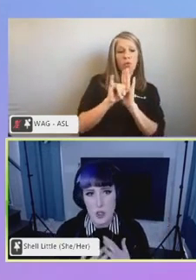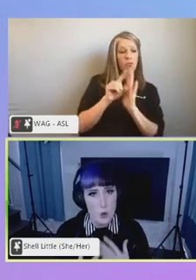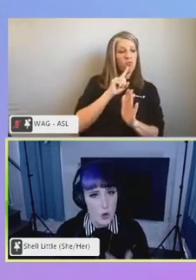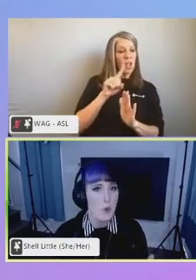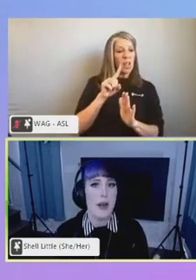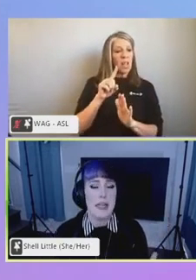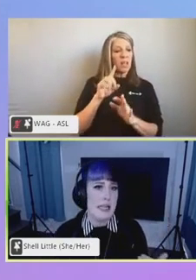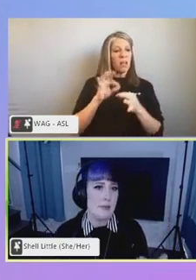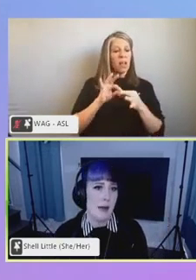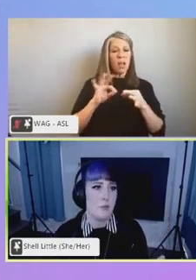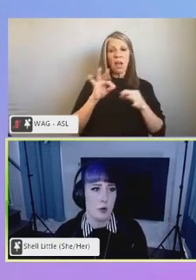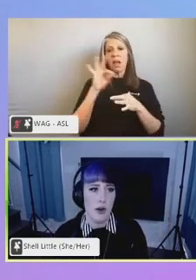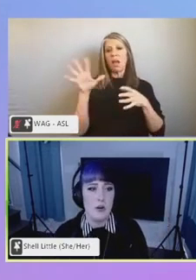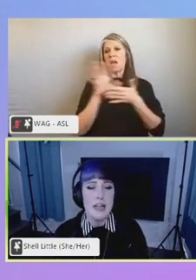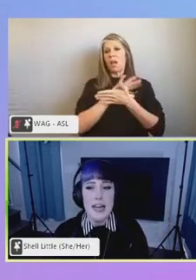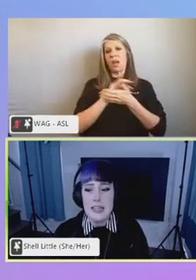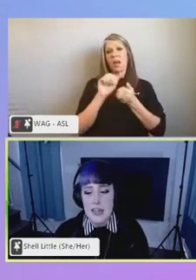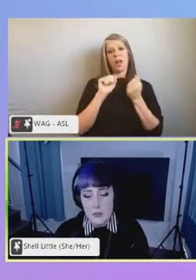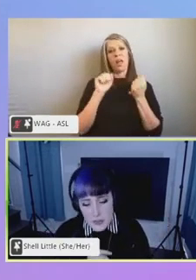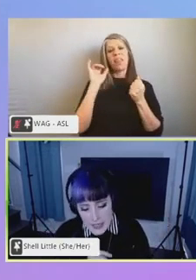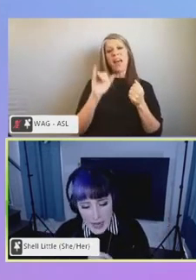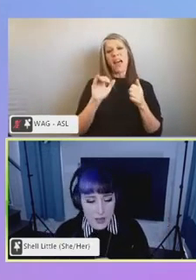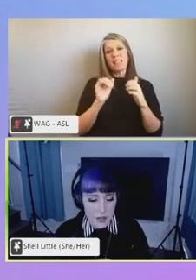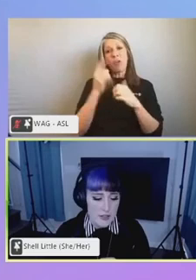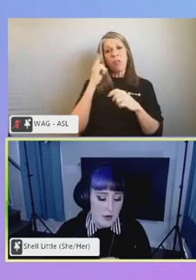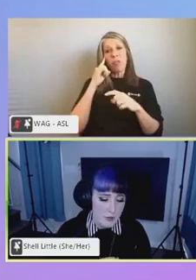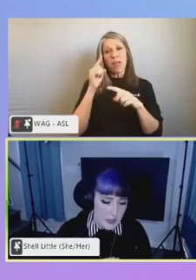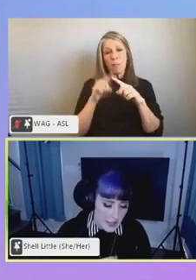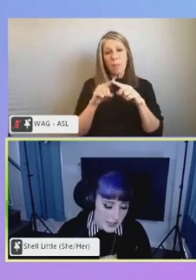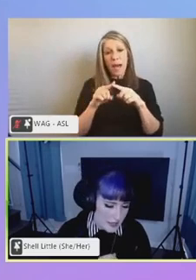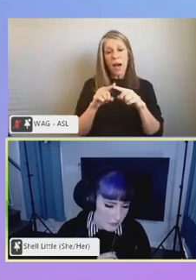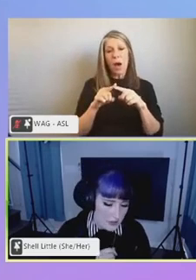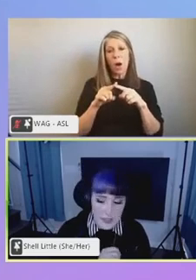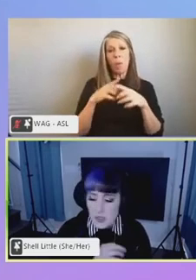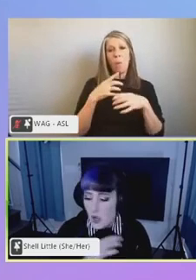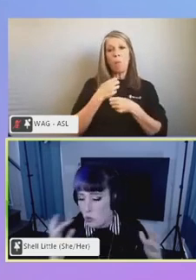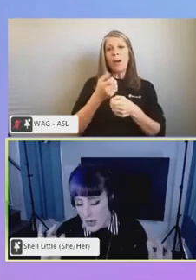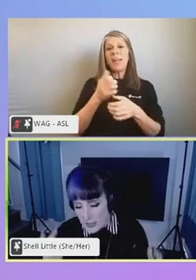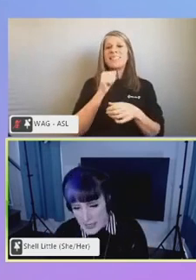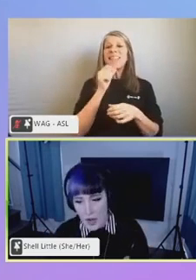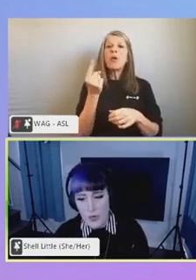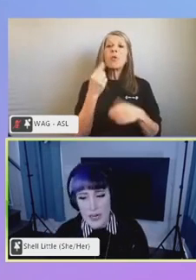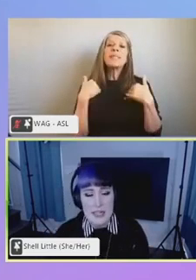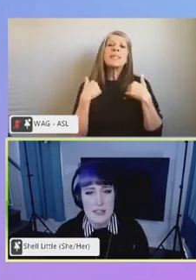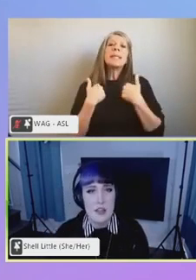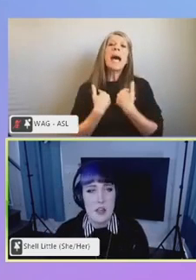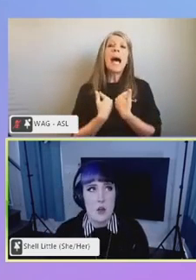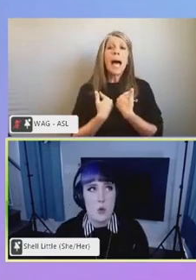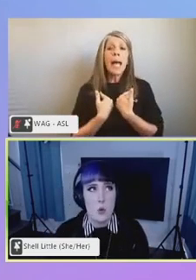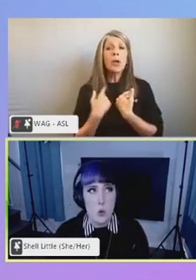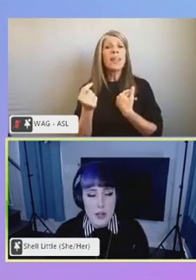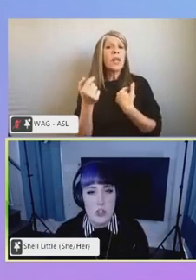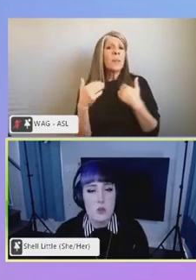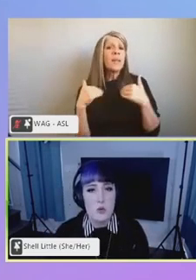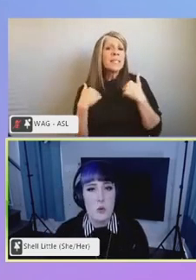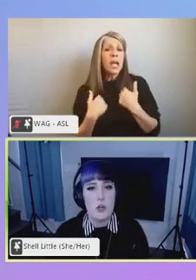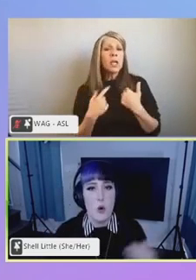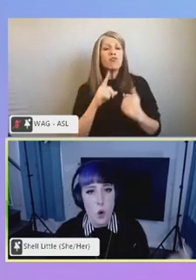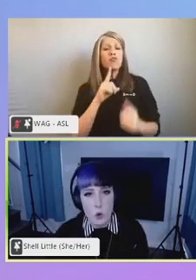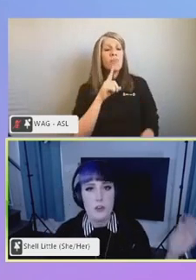sense of reduced accomplishment and loss of personal identity. So it is so crushing that is it. I think such a great way to think about burnout. It is